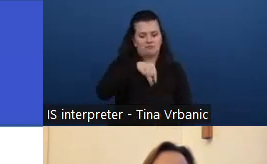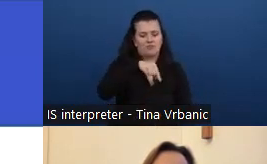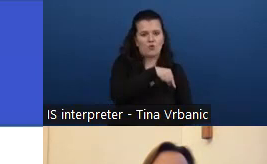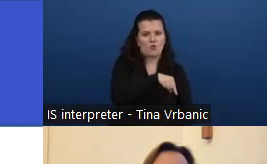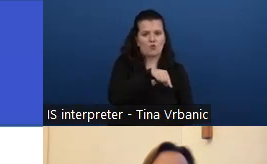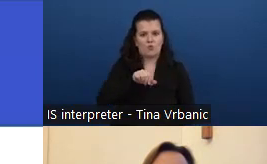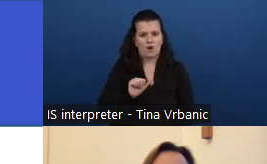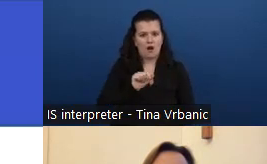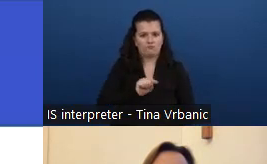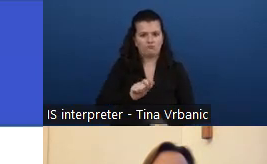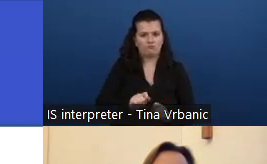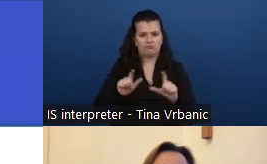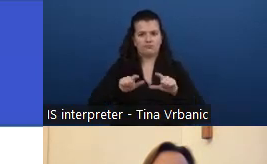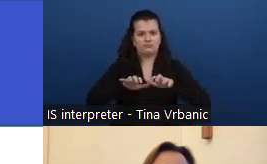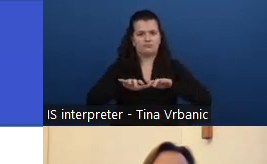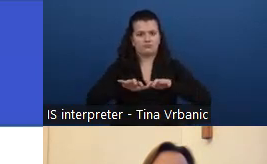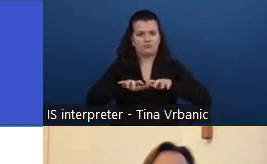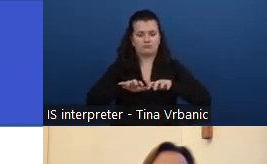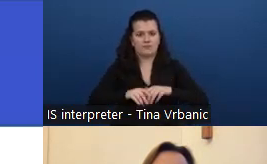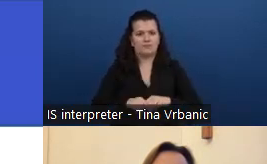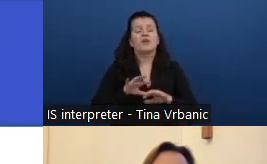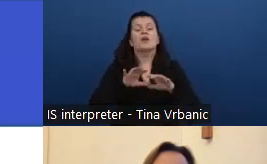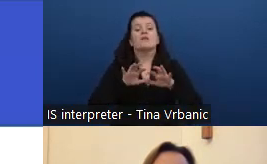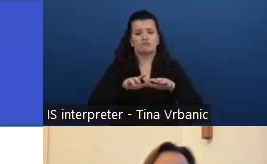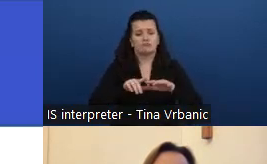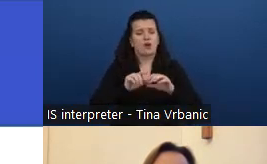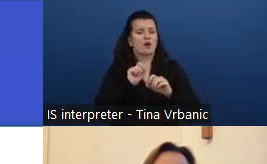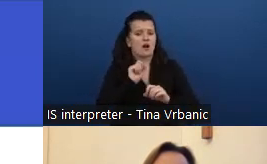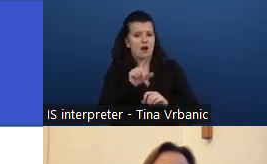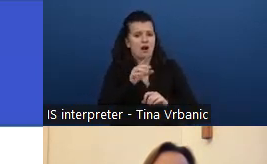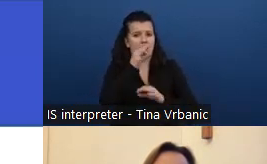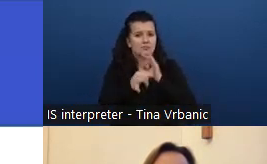The chat will be monitored for dialogue and technical issues.